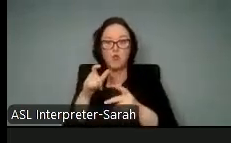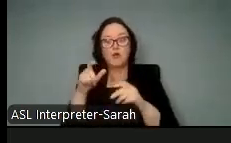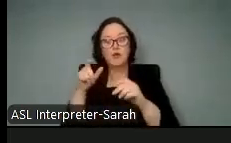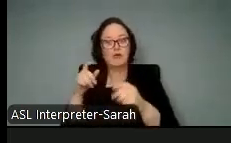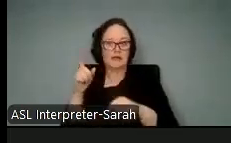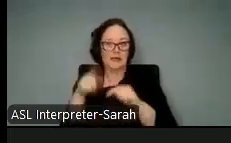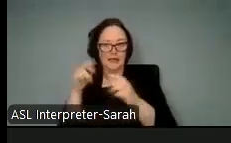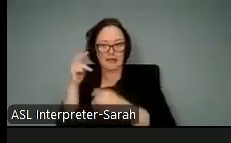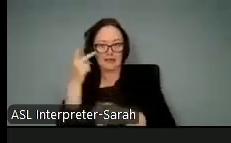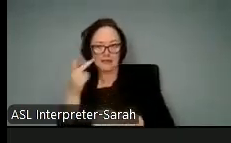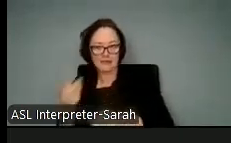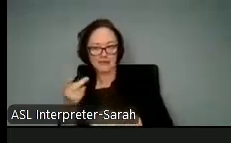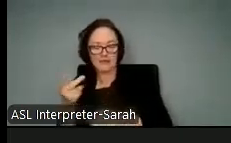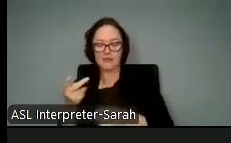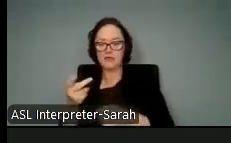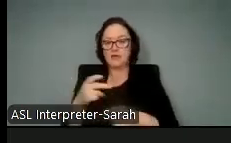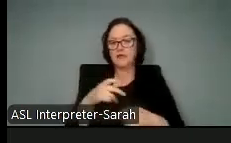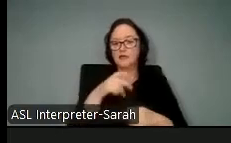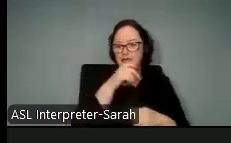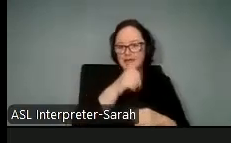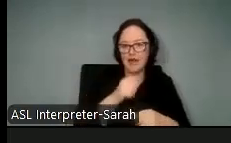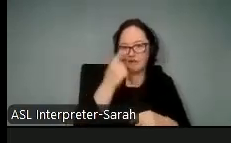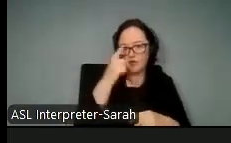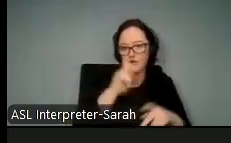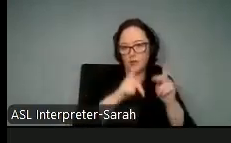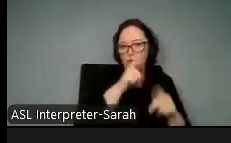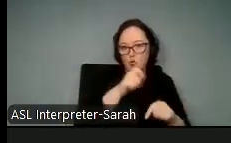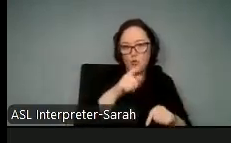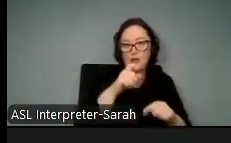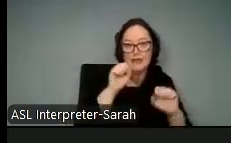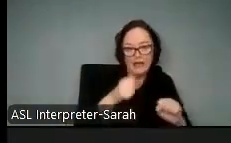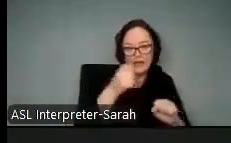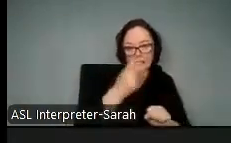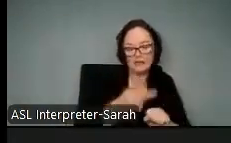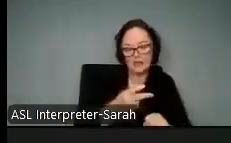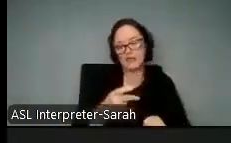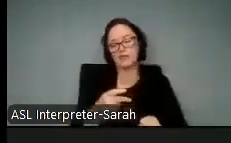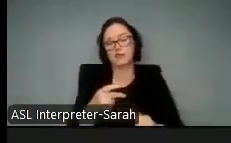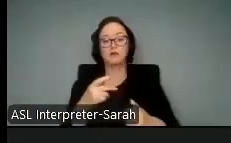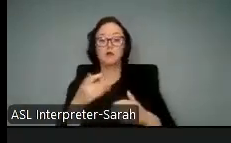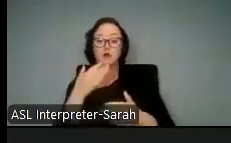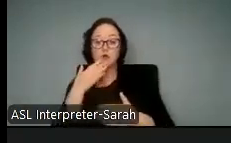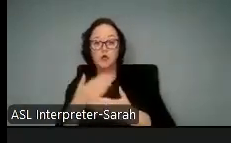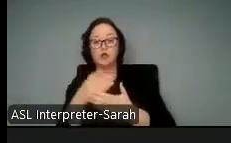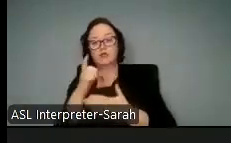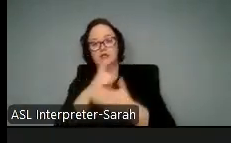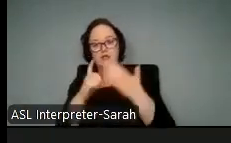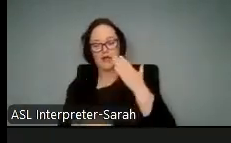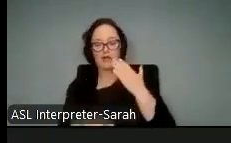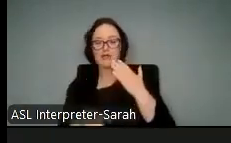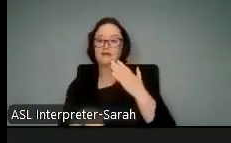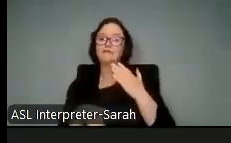So we use the CSS to hide them. 99% of the cases, good design is accessibility, it makes it more accessible,